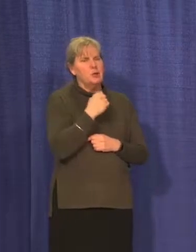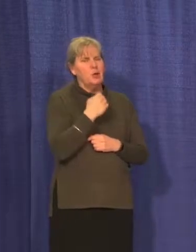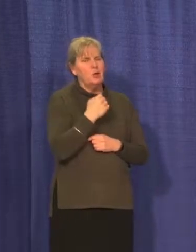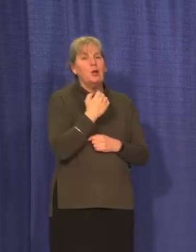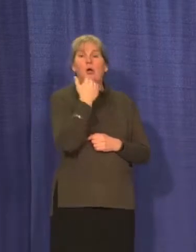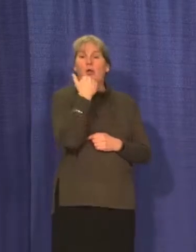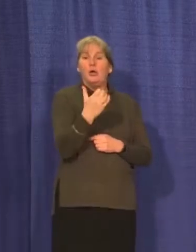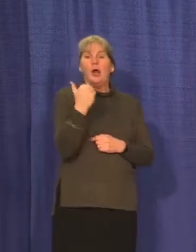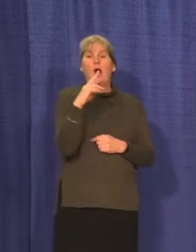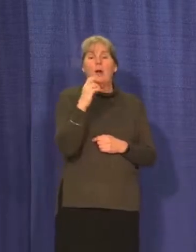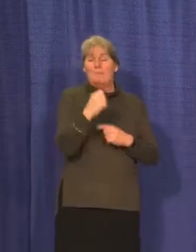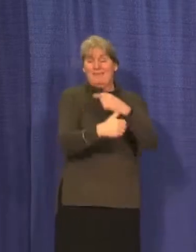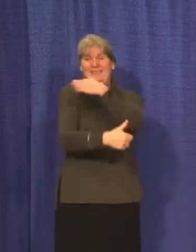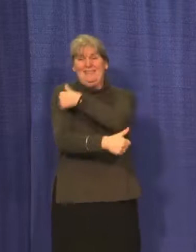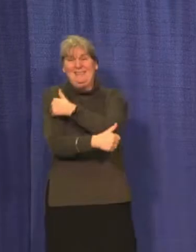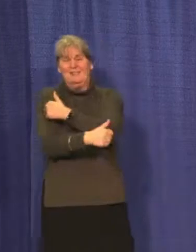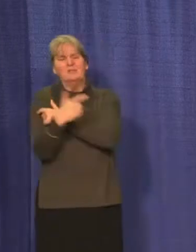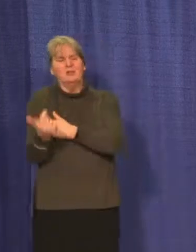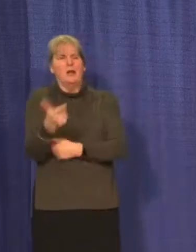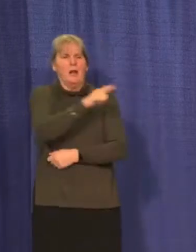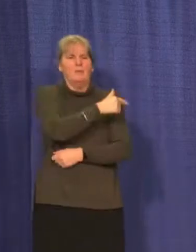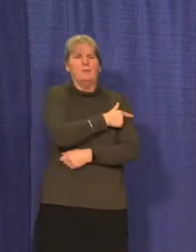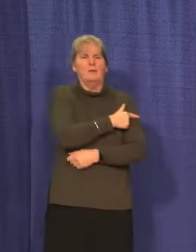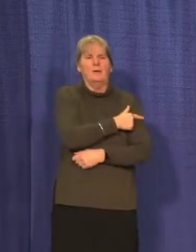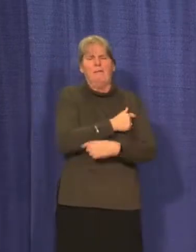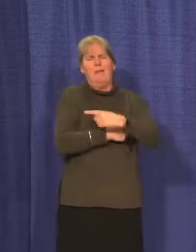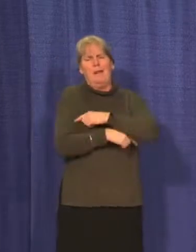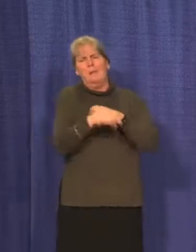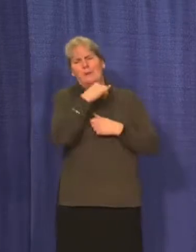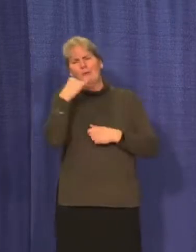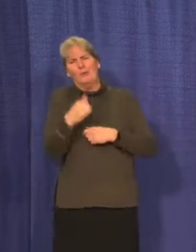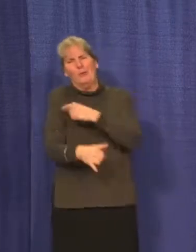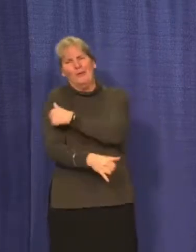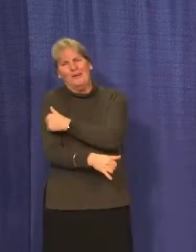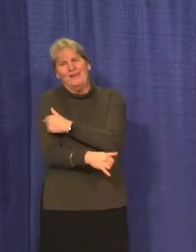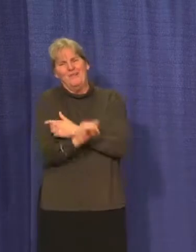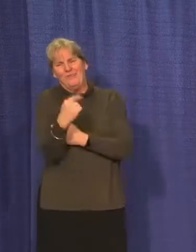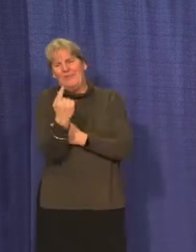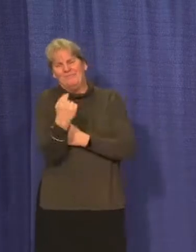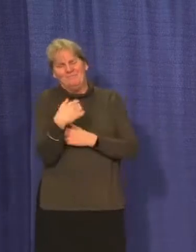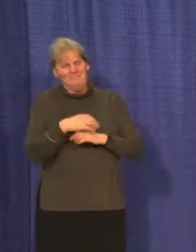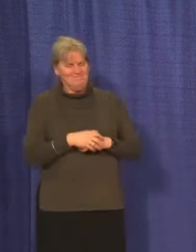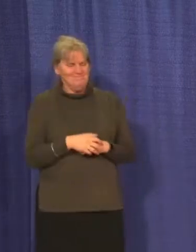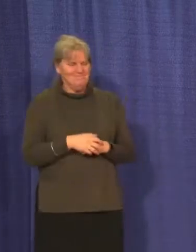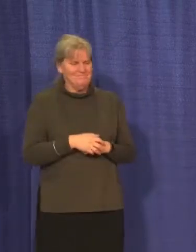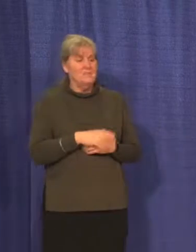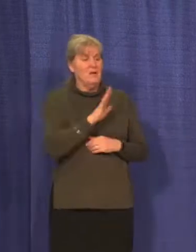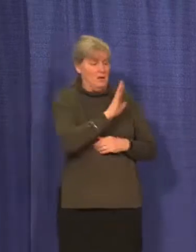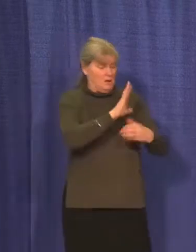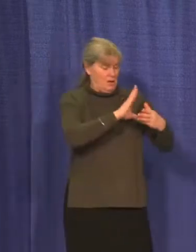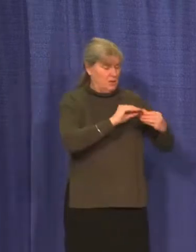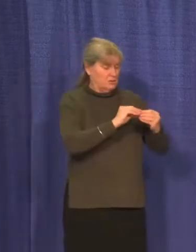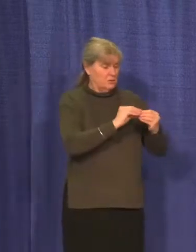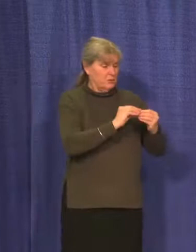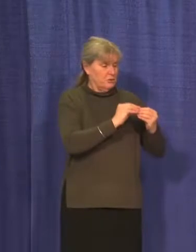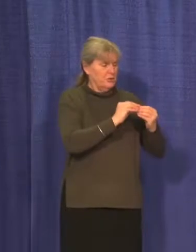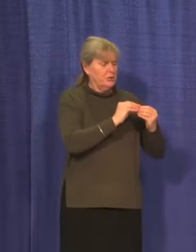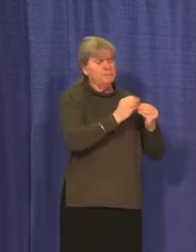her other arm, as her could arm is sore. Her story has been shared by the First Nation, the Layard First